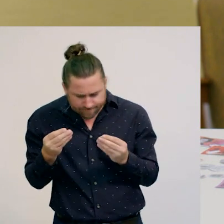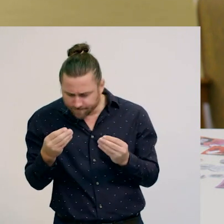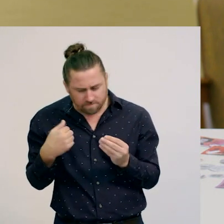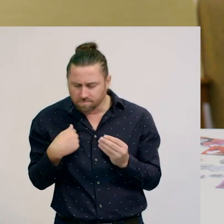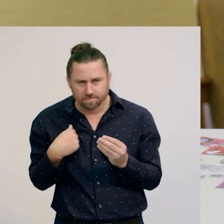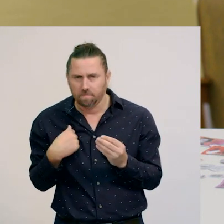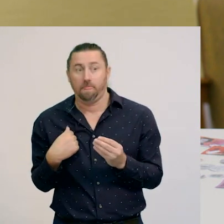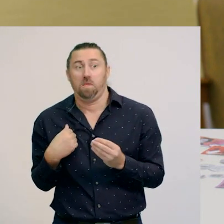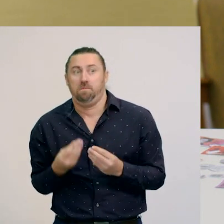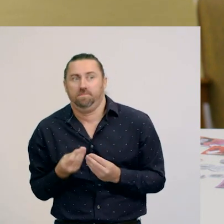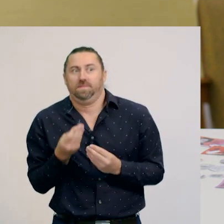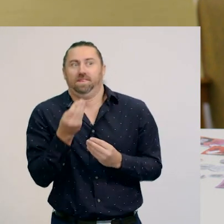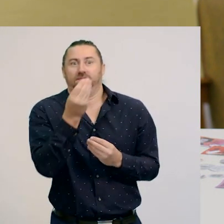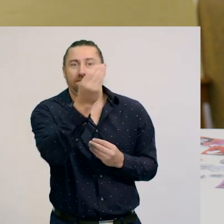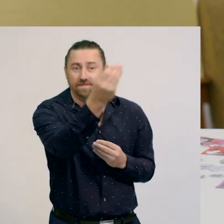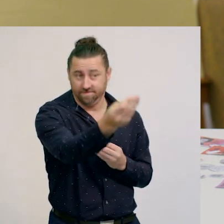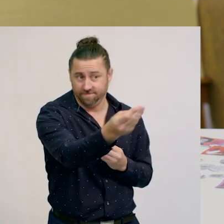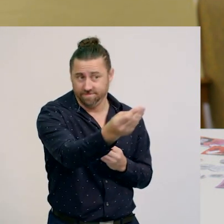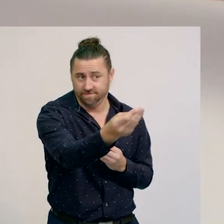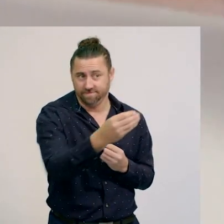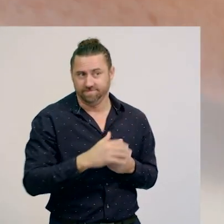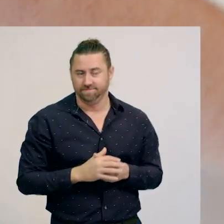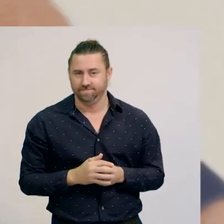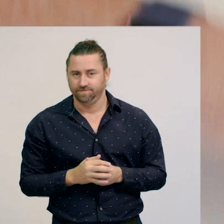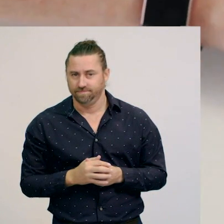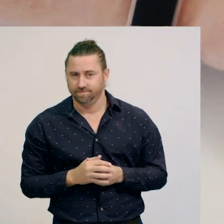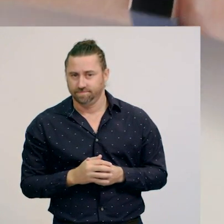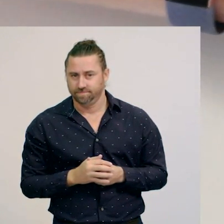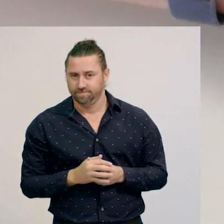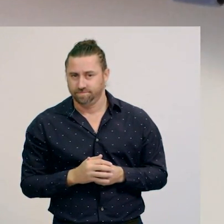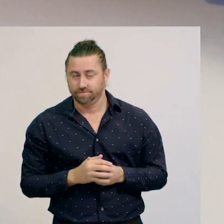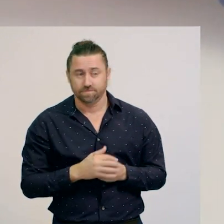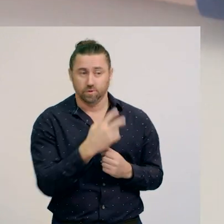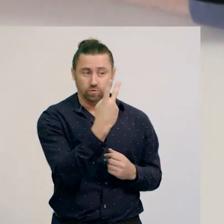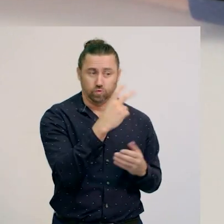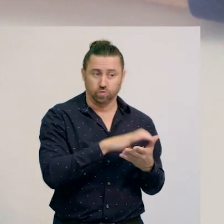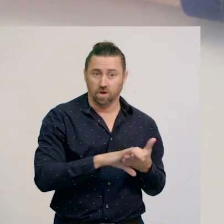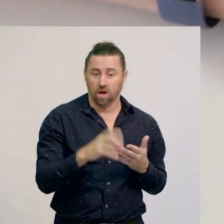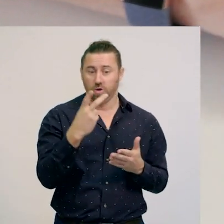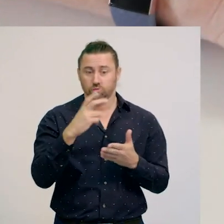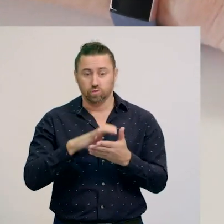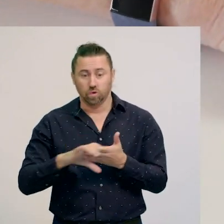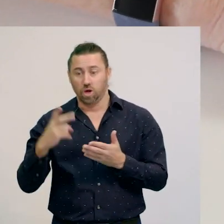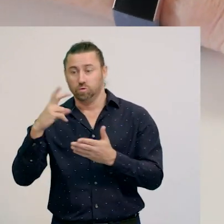So I'm going to pay with three $2 coins.